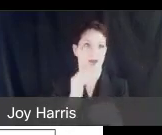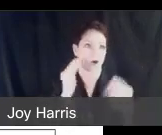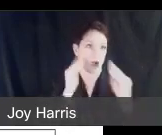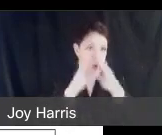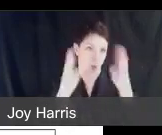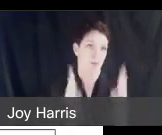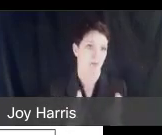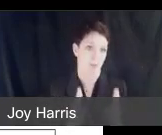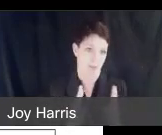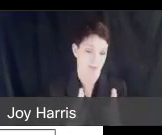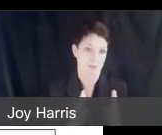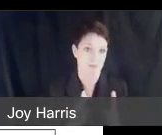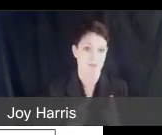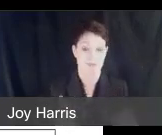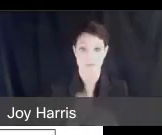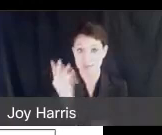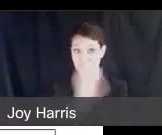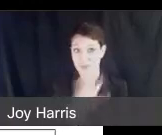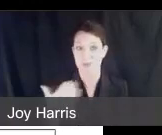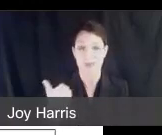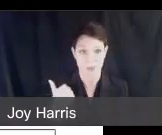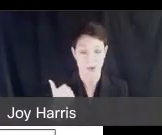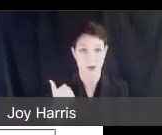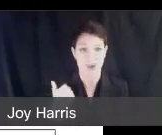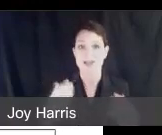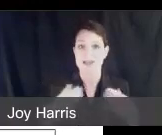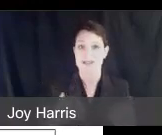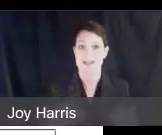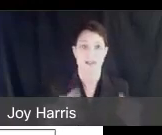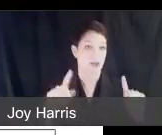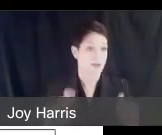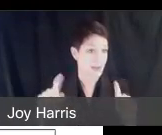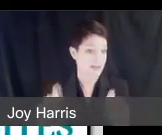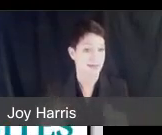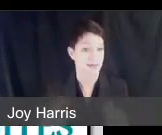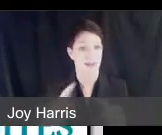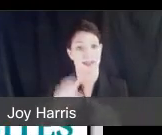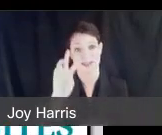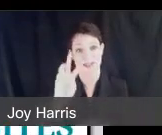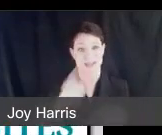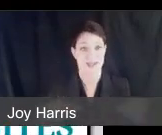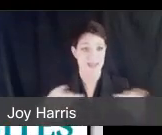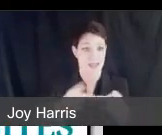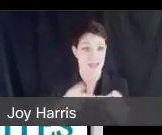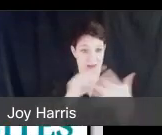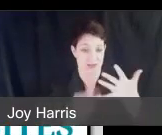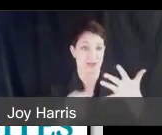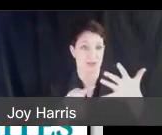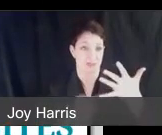And as I said earlier, still doing testing at all six of our sites and the hours vary